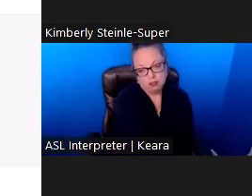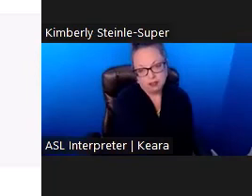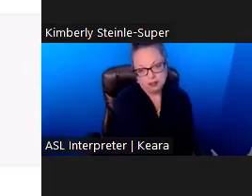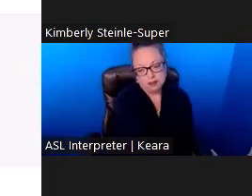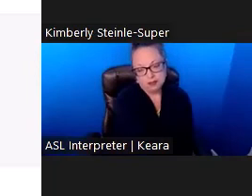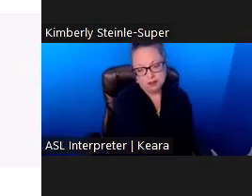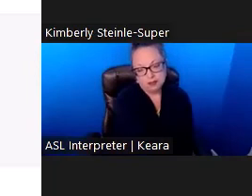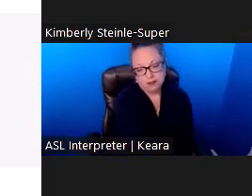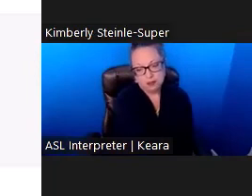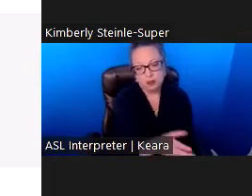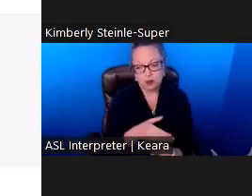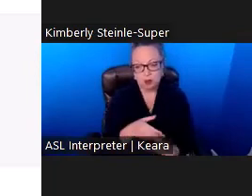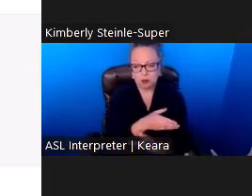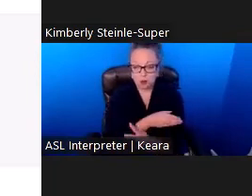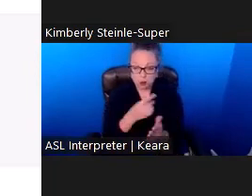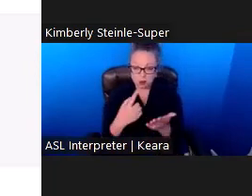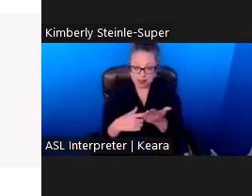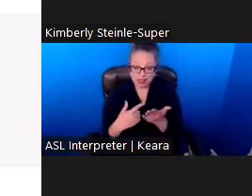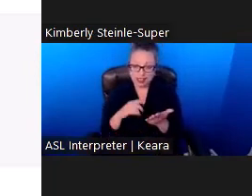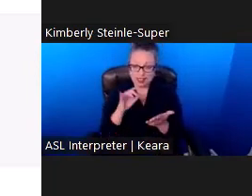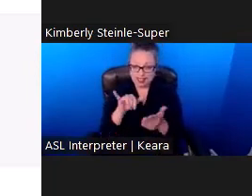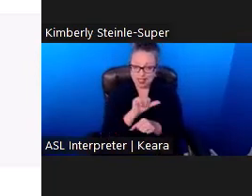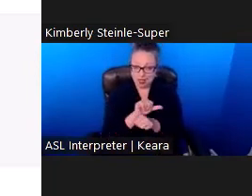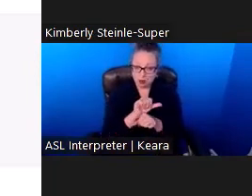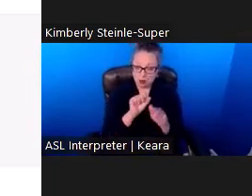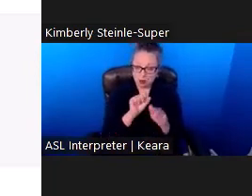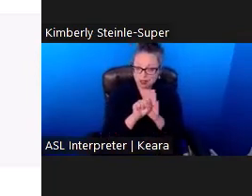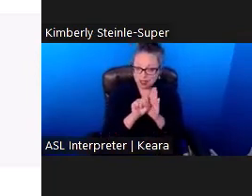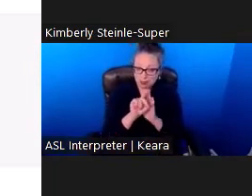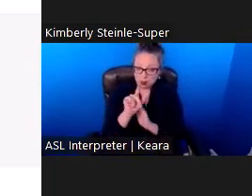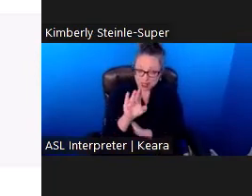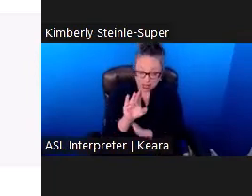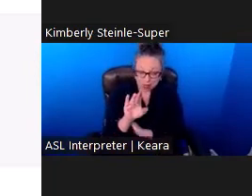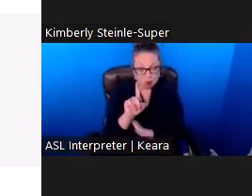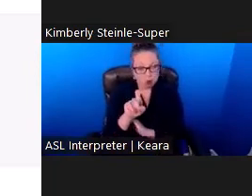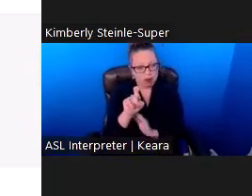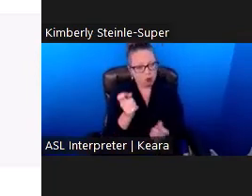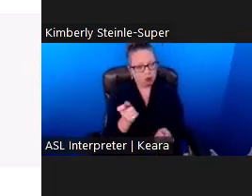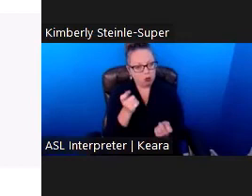is important to understand how the application works to ensure that you are supplying the